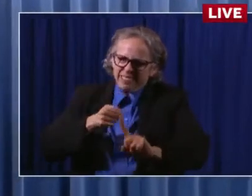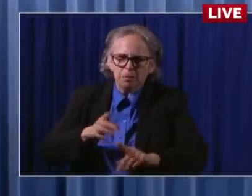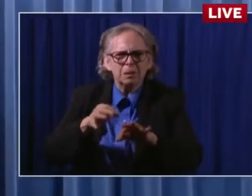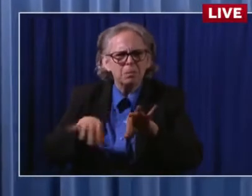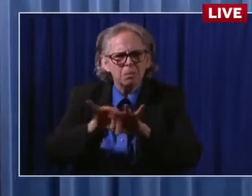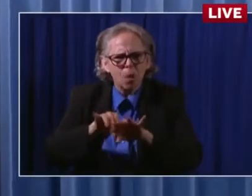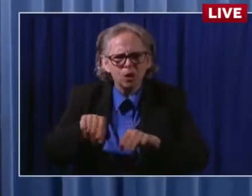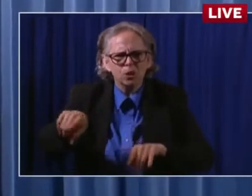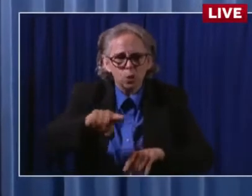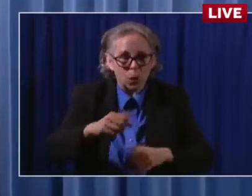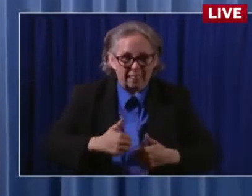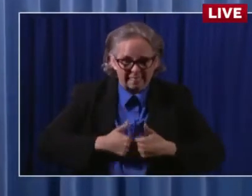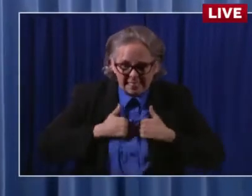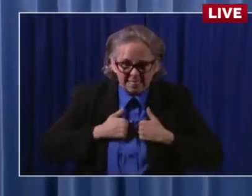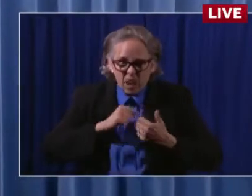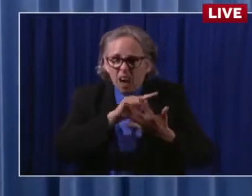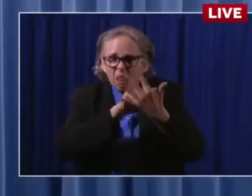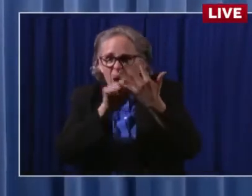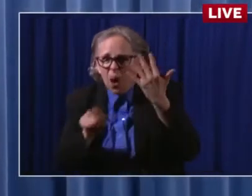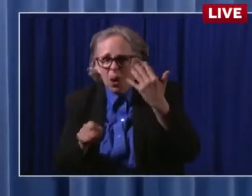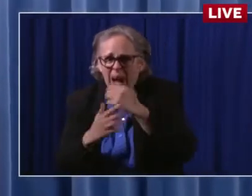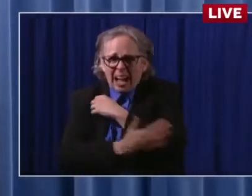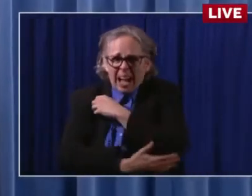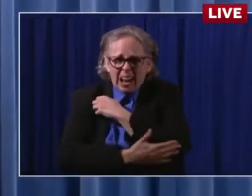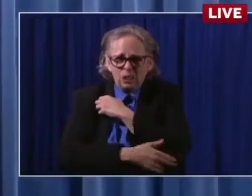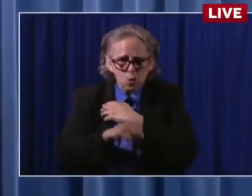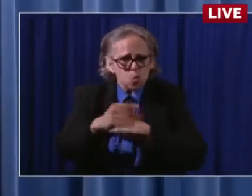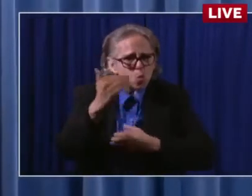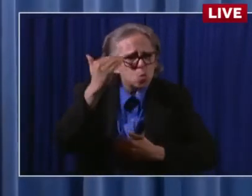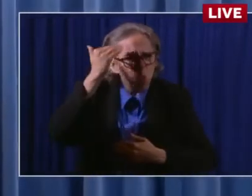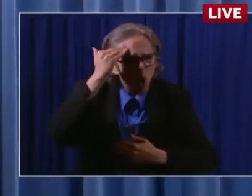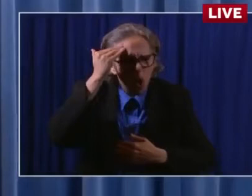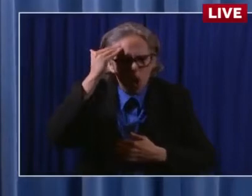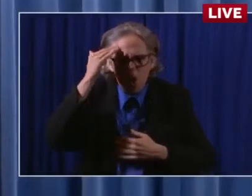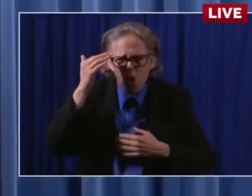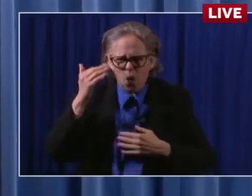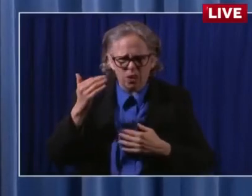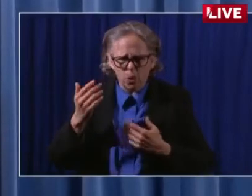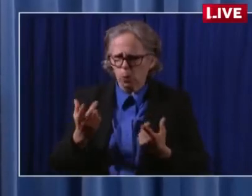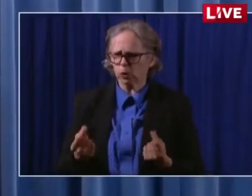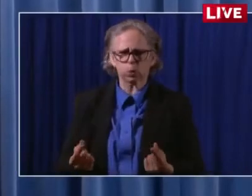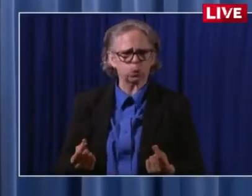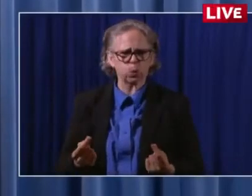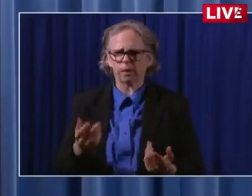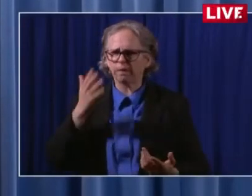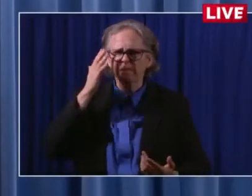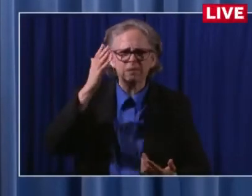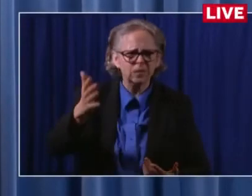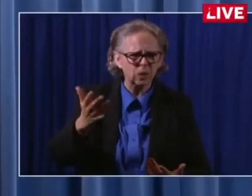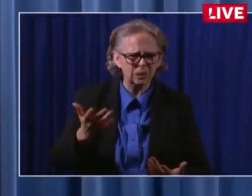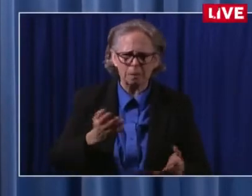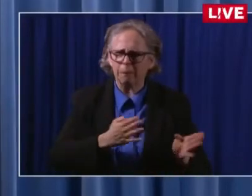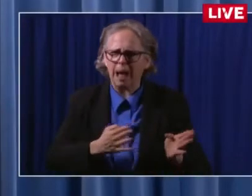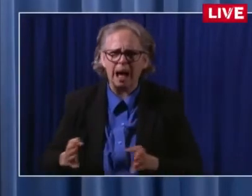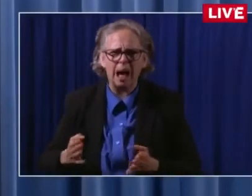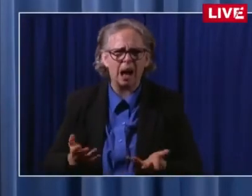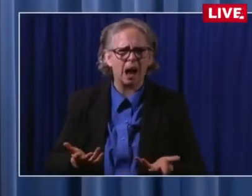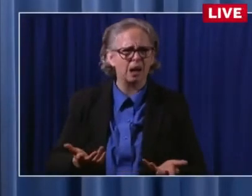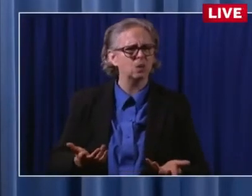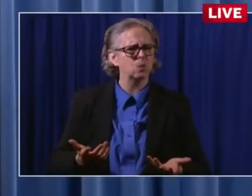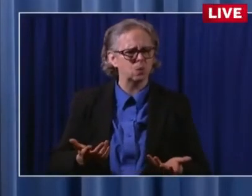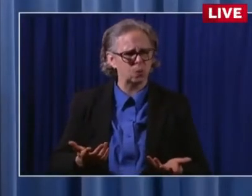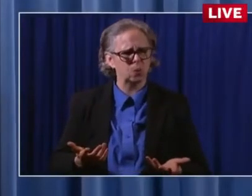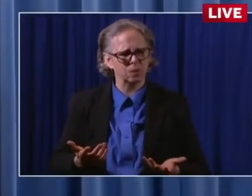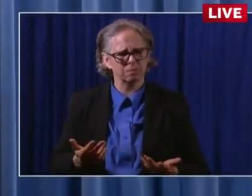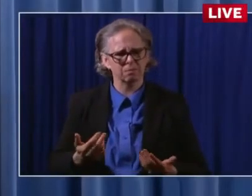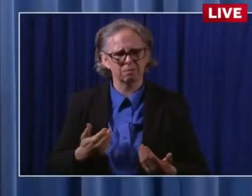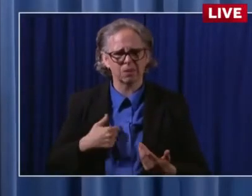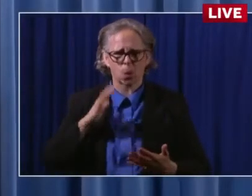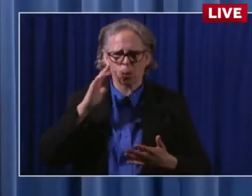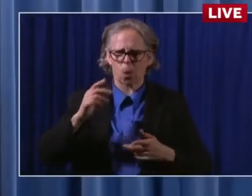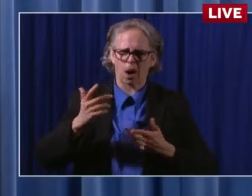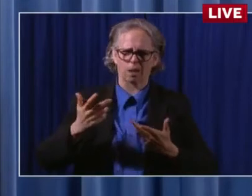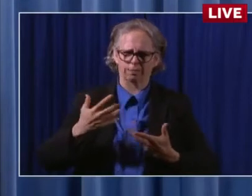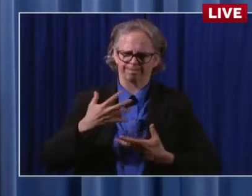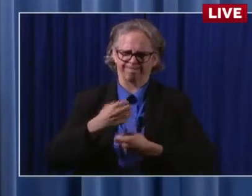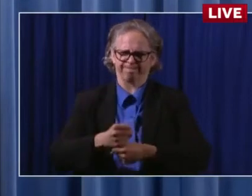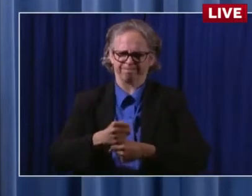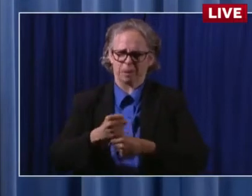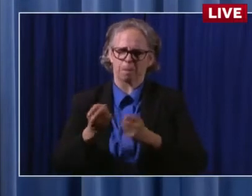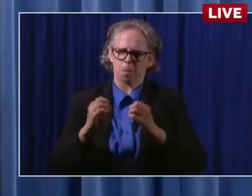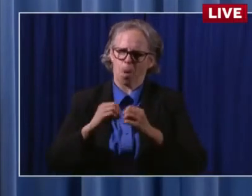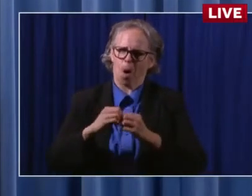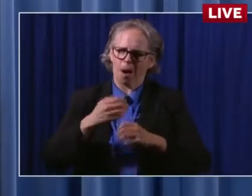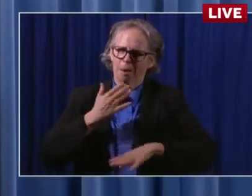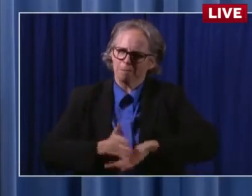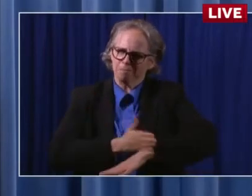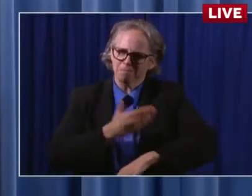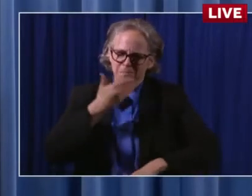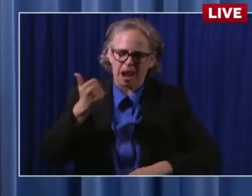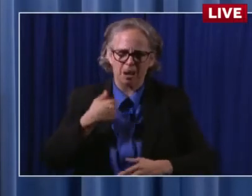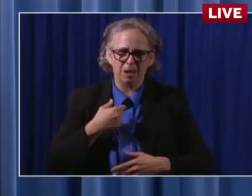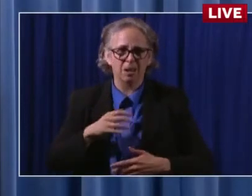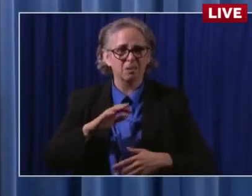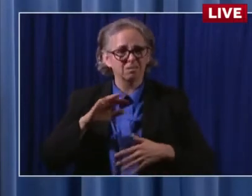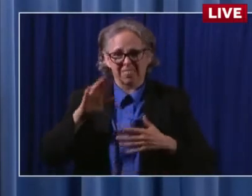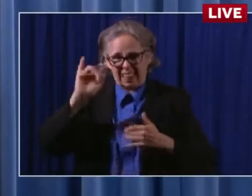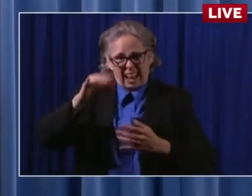I WANT PEOPLE WHO ARE WATCHING THIS FROM ONE OF THESE COUNTIES TO AT LEAST BE ABLE TO HEAR -- I SUSPECT WHAT WE WILL DO GOING FORWARD AS WE WILL TRY TO BE A LITTLE MORE CRISPER IN THE